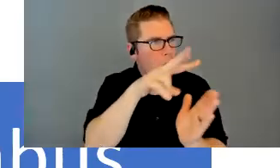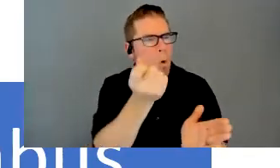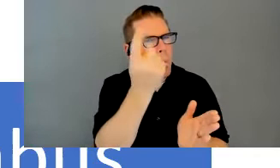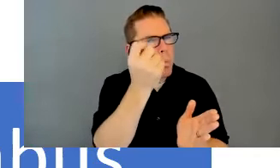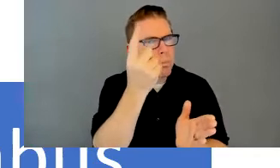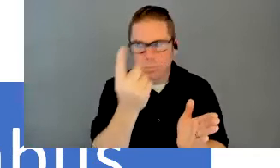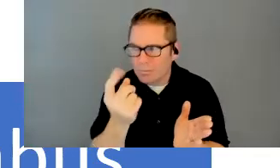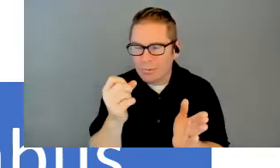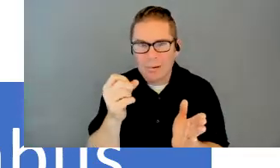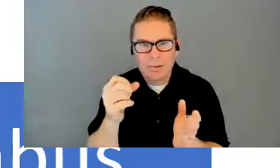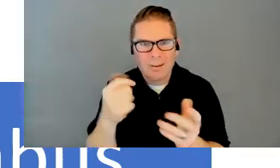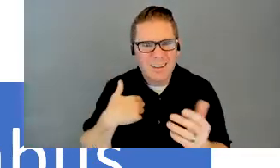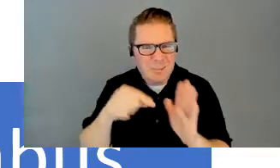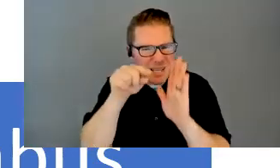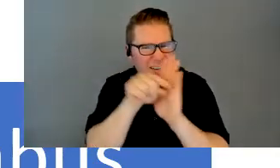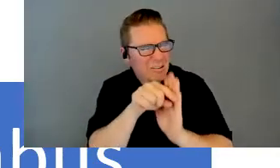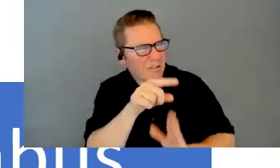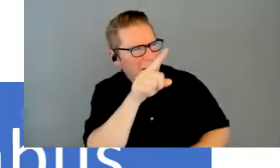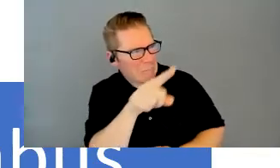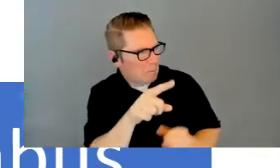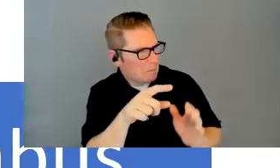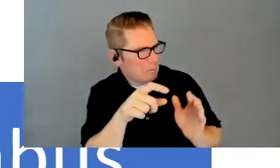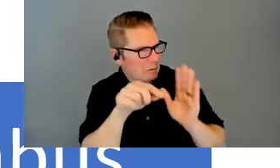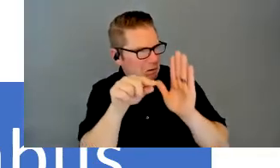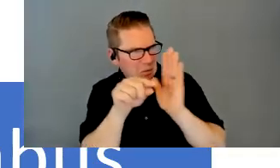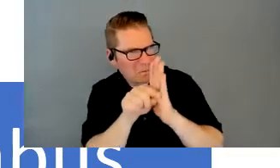Like, if you've got to show it to a few different people to try to figure out the policy